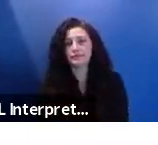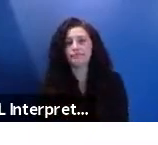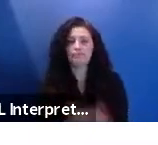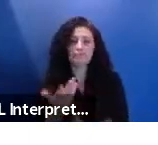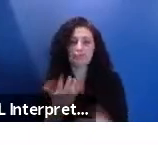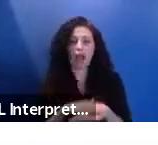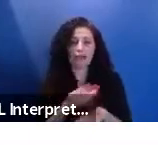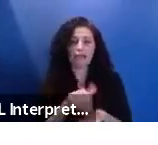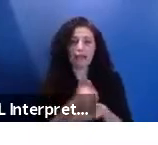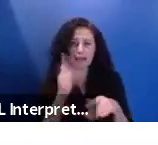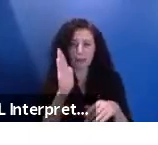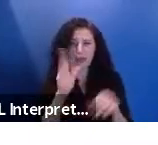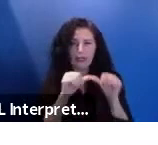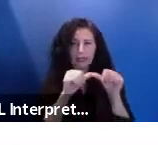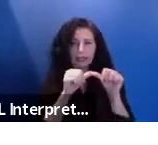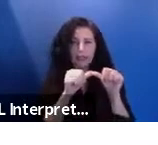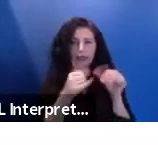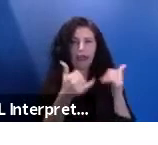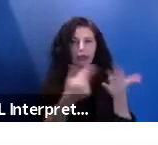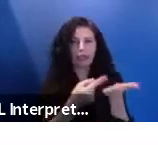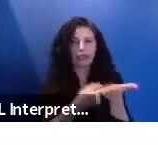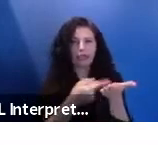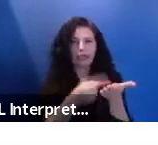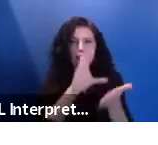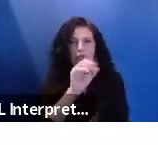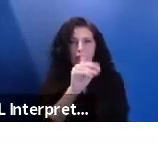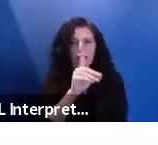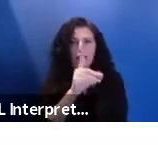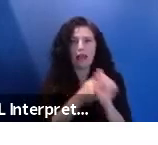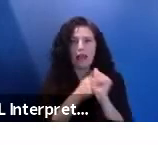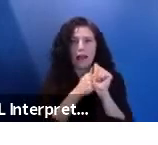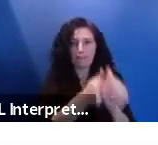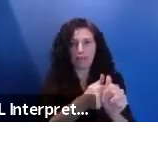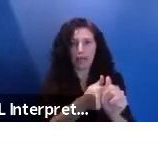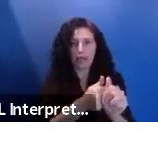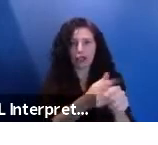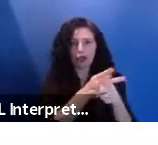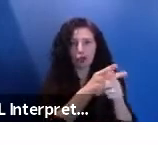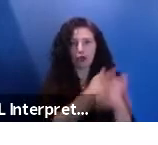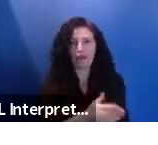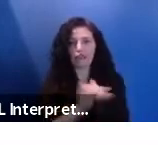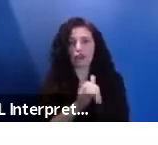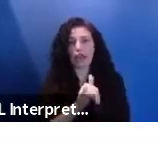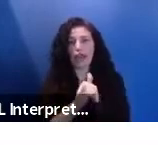Continuing on. Let's talk for a minute about the COVID Compliance Supervisor. This position has gone through a number of titles